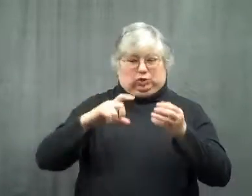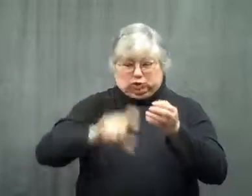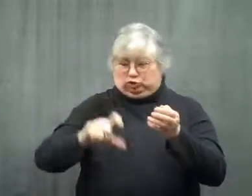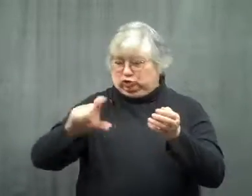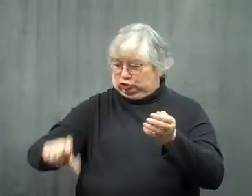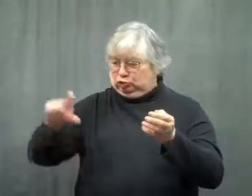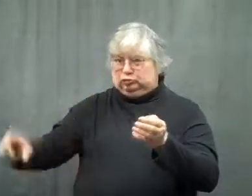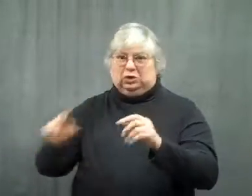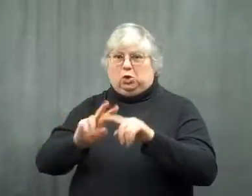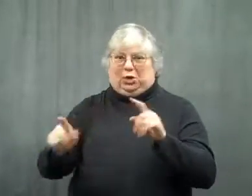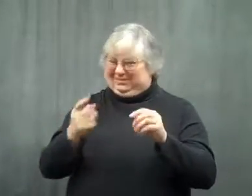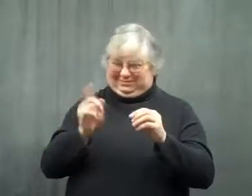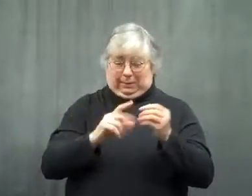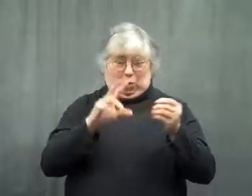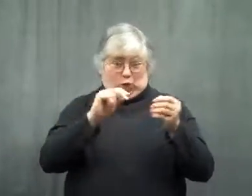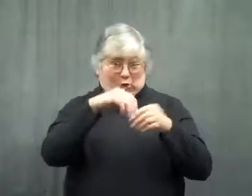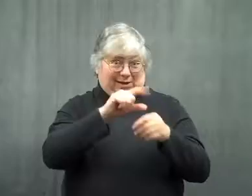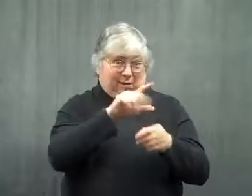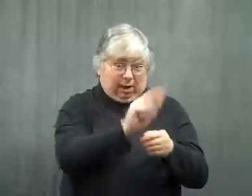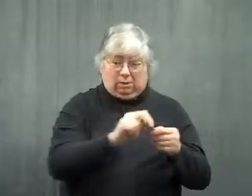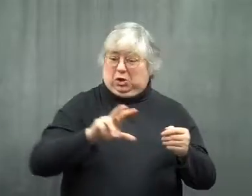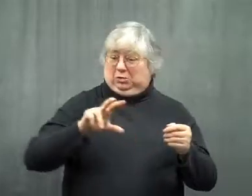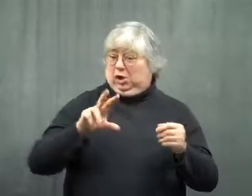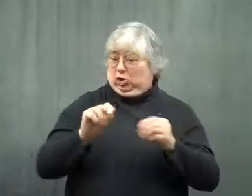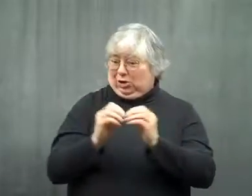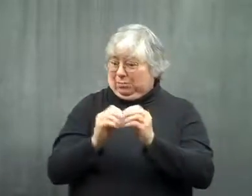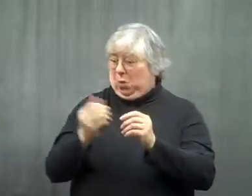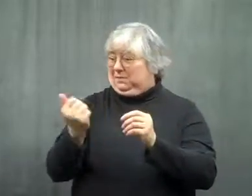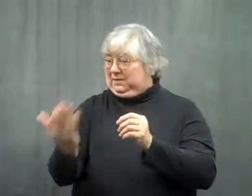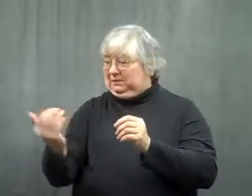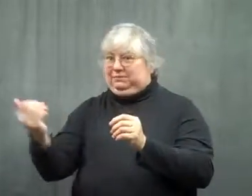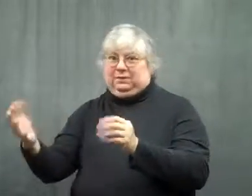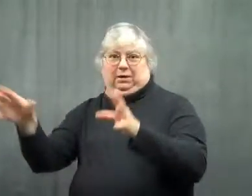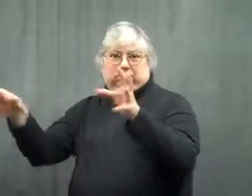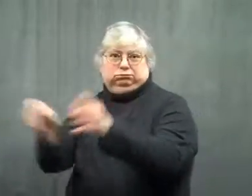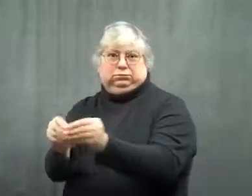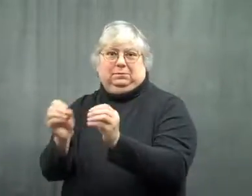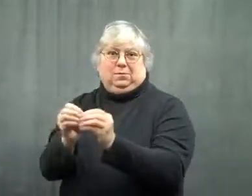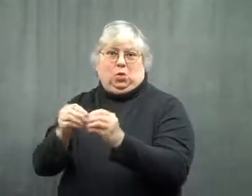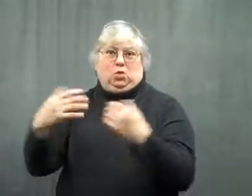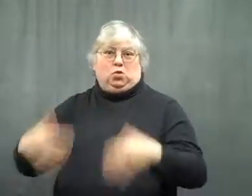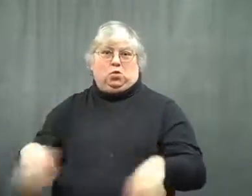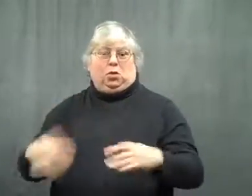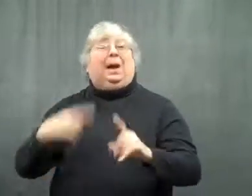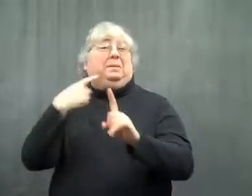He had 30 bullets in the gun, 30 in another clip, then two more clips of 15 each.